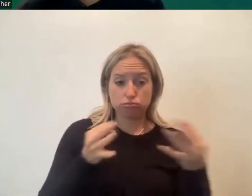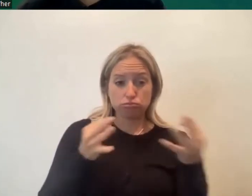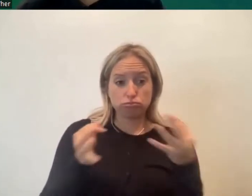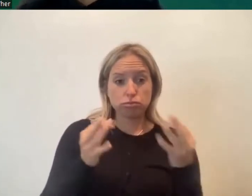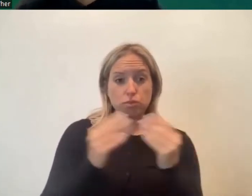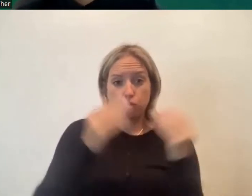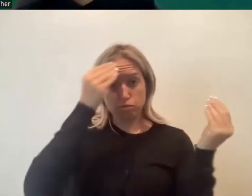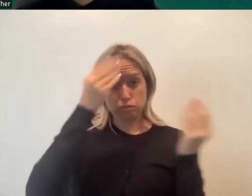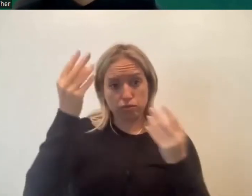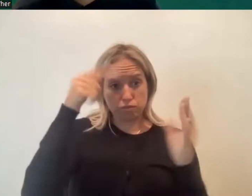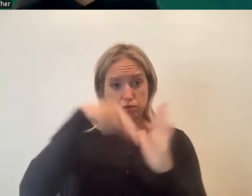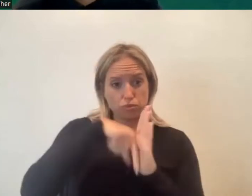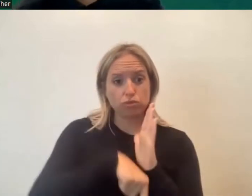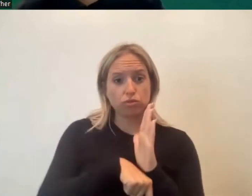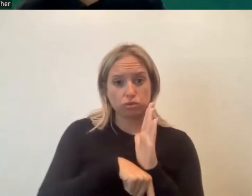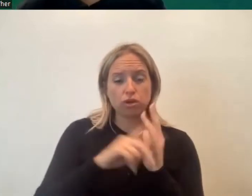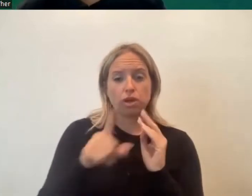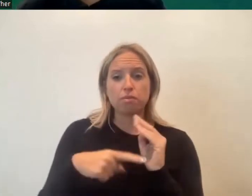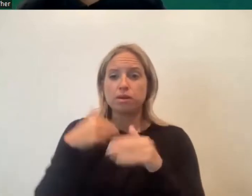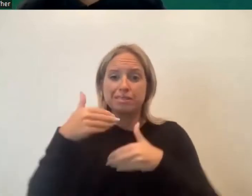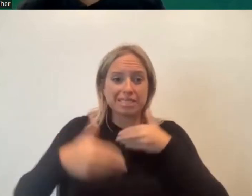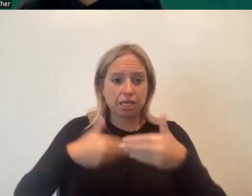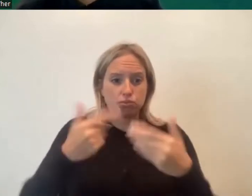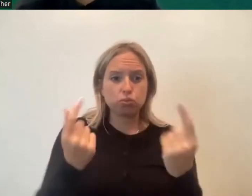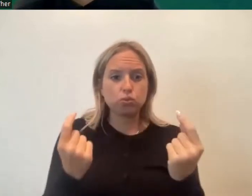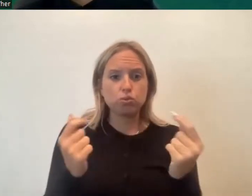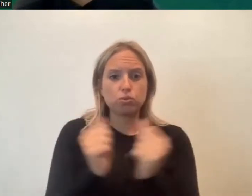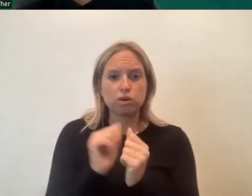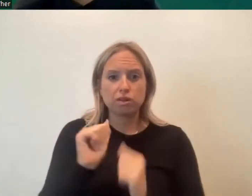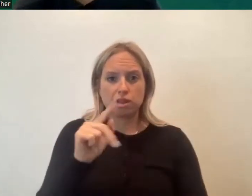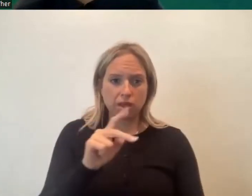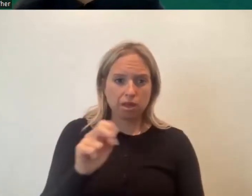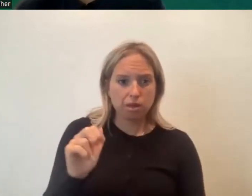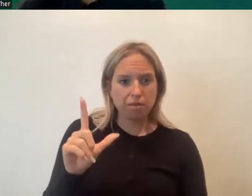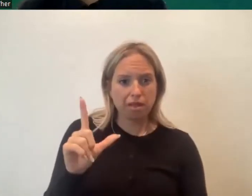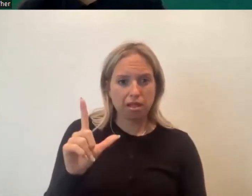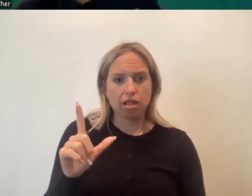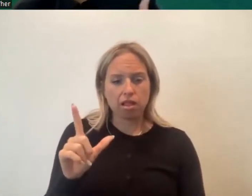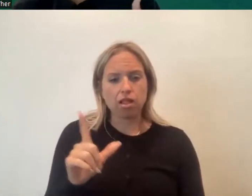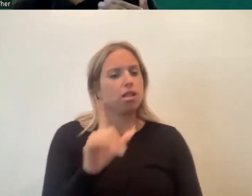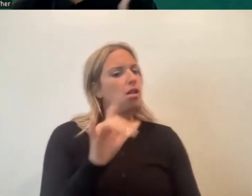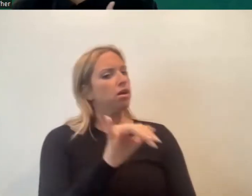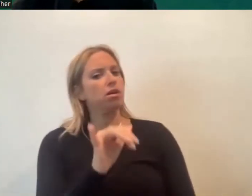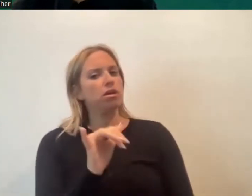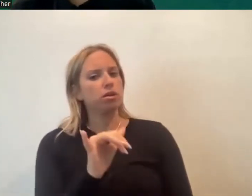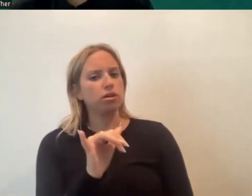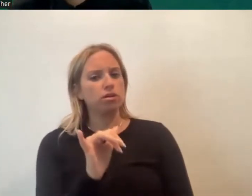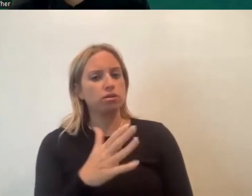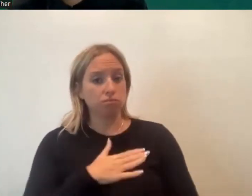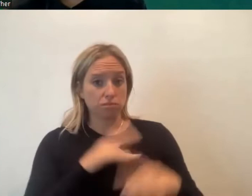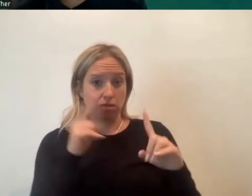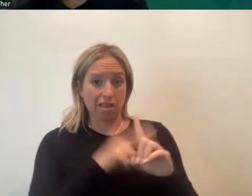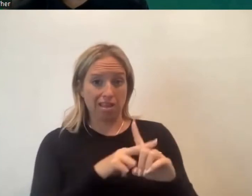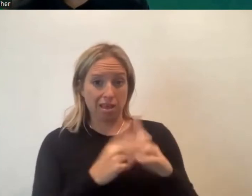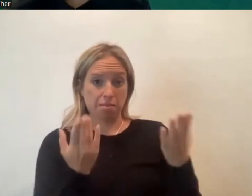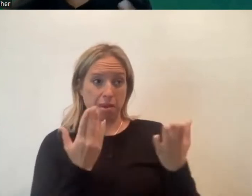about the steps of the appeal. Tadra: So my application may be pending a while before